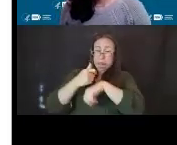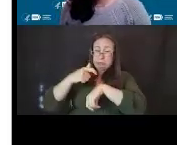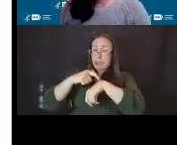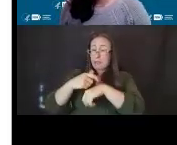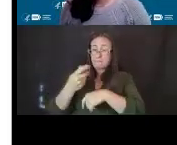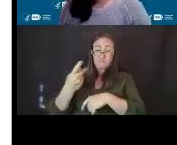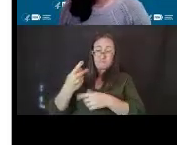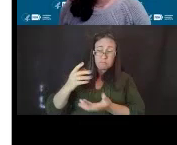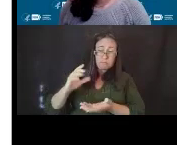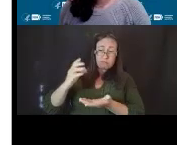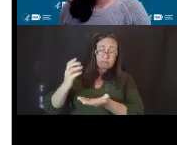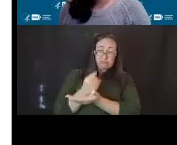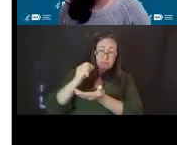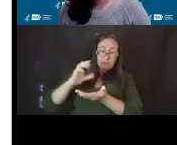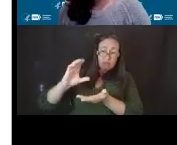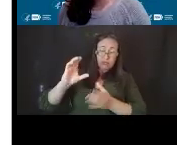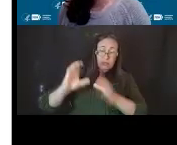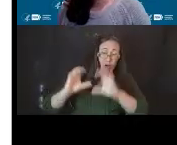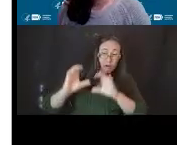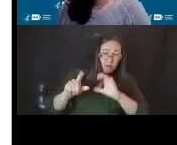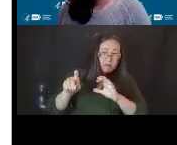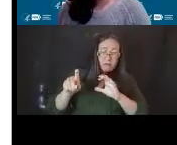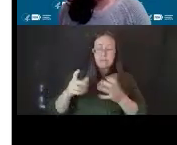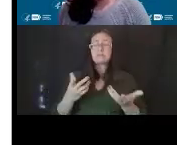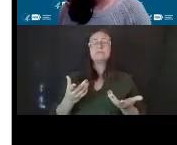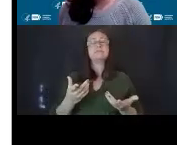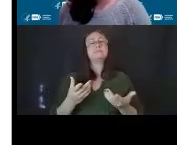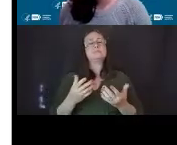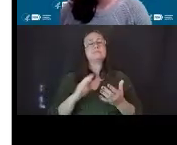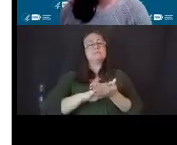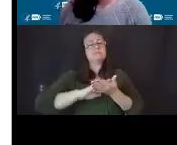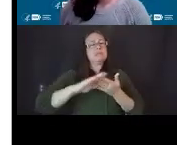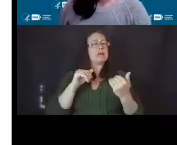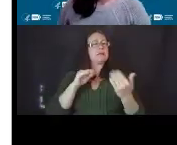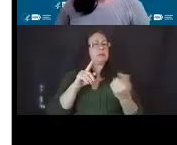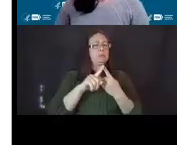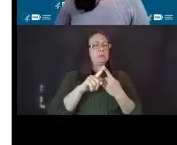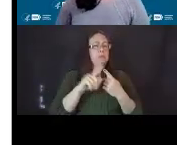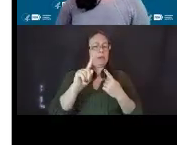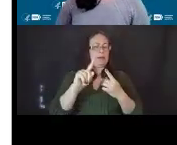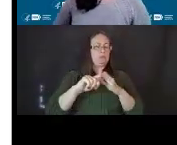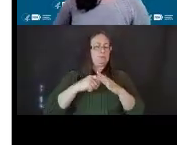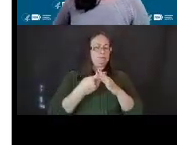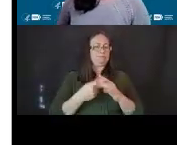to when you are applying for that R01, for example,